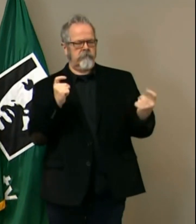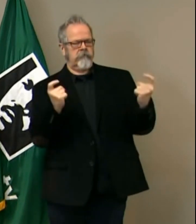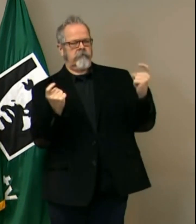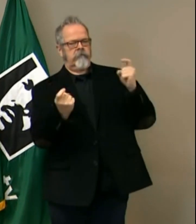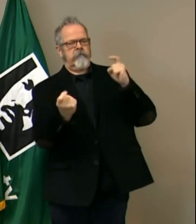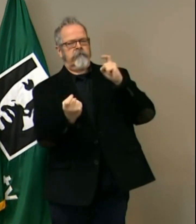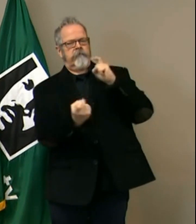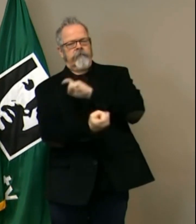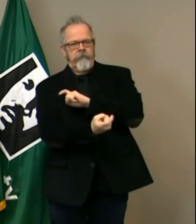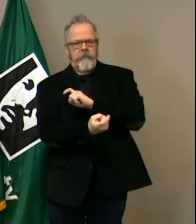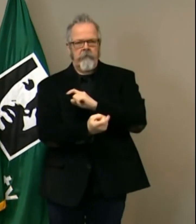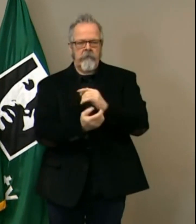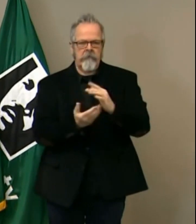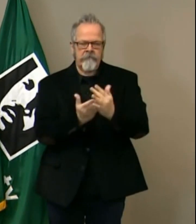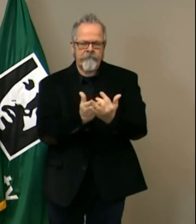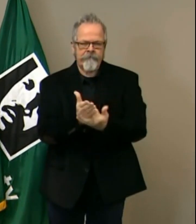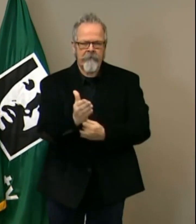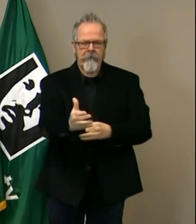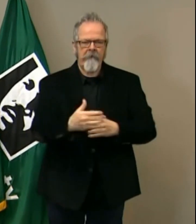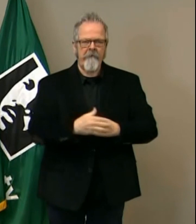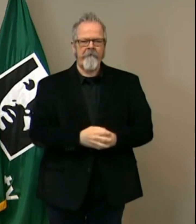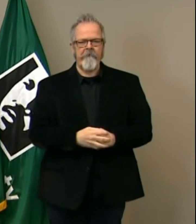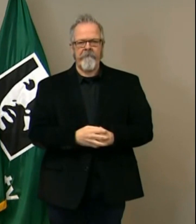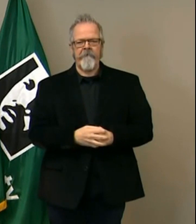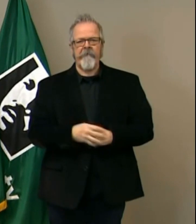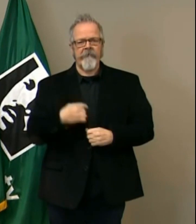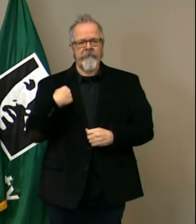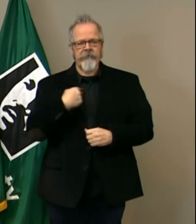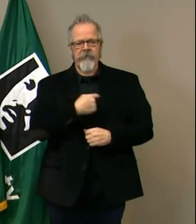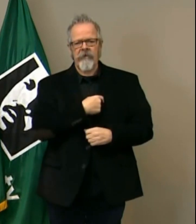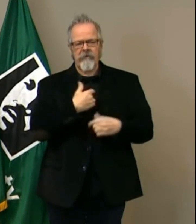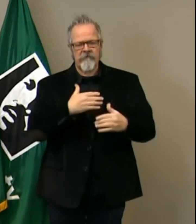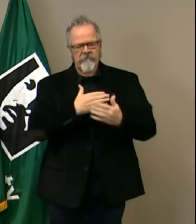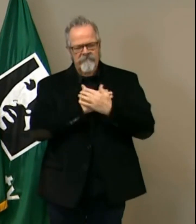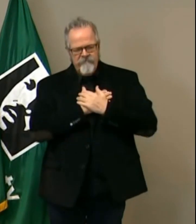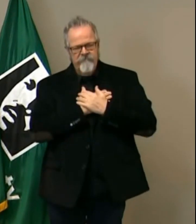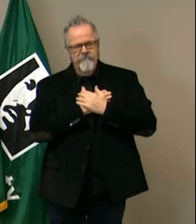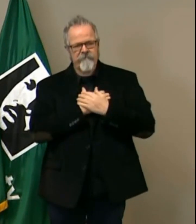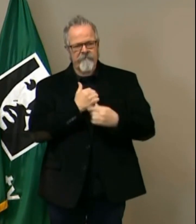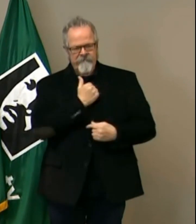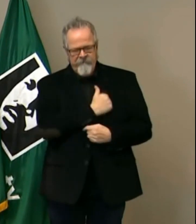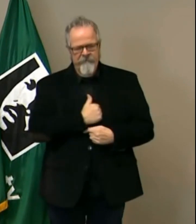concerns for those who continue to recover now as you know last week we